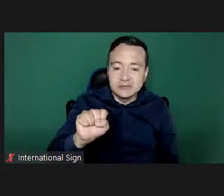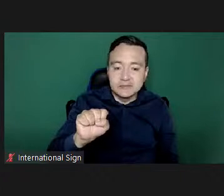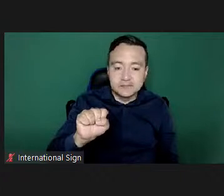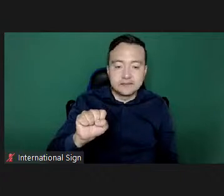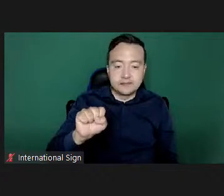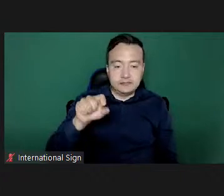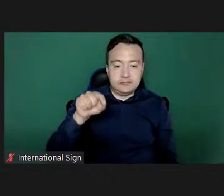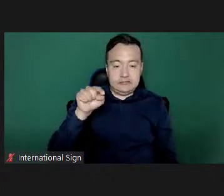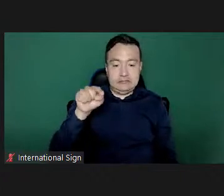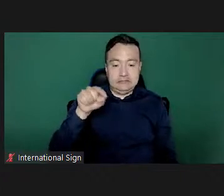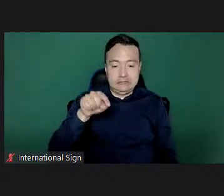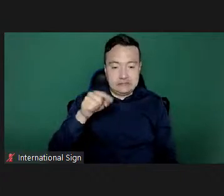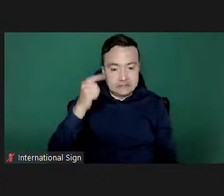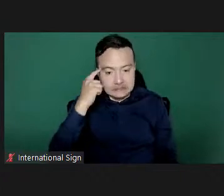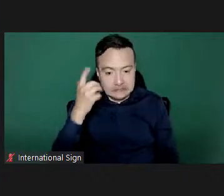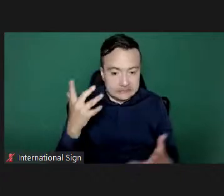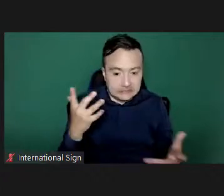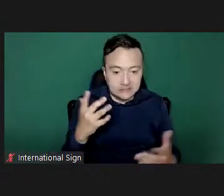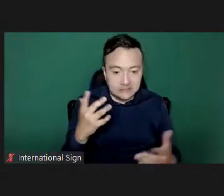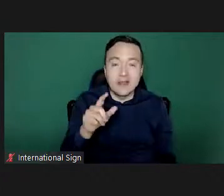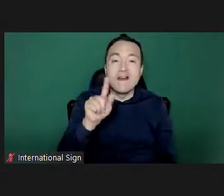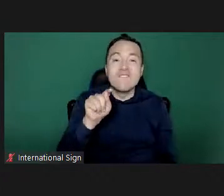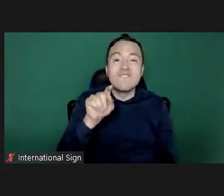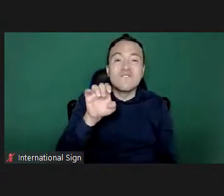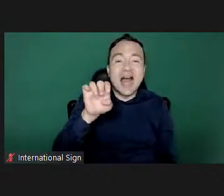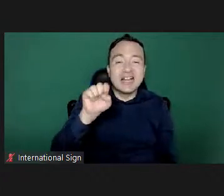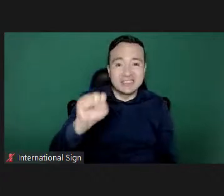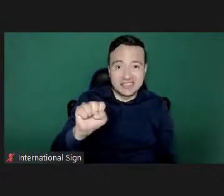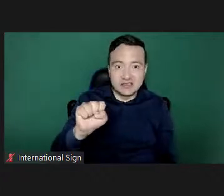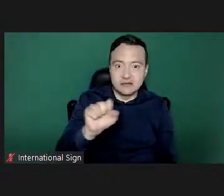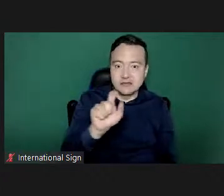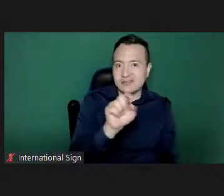Electronic health records are also being developed through the IDB program,